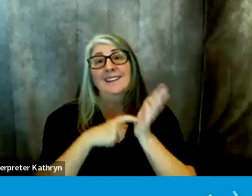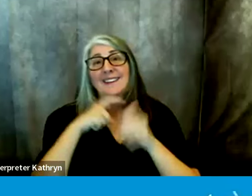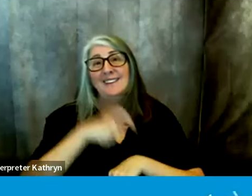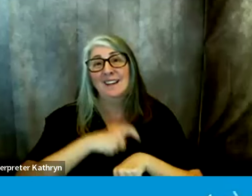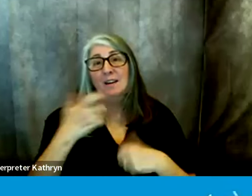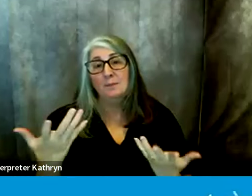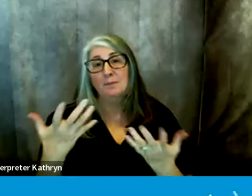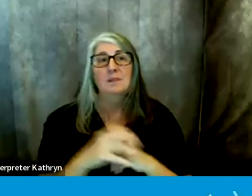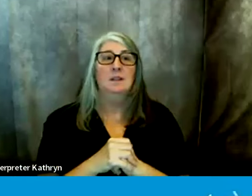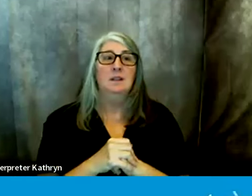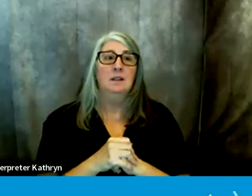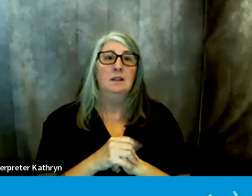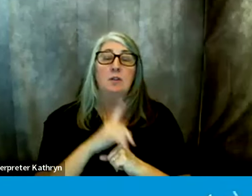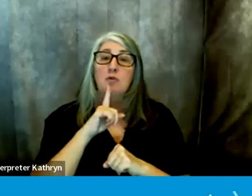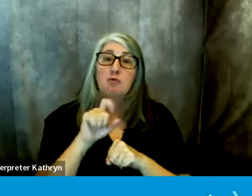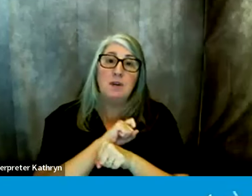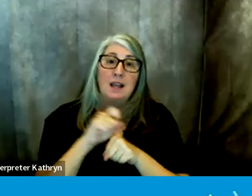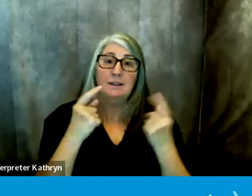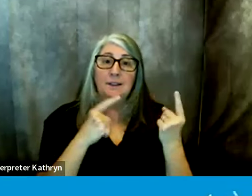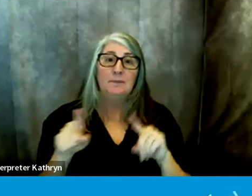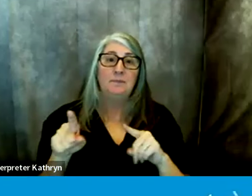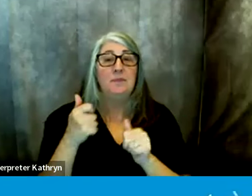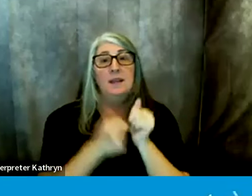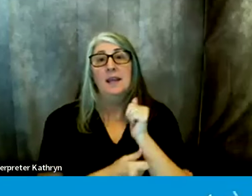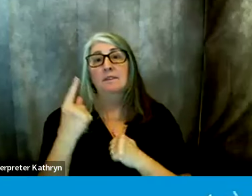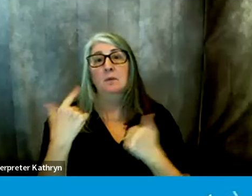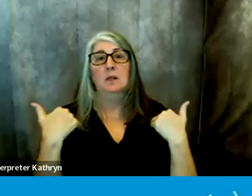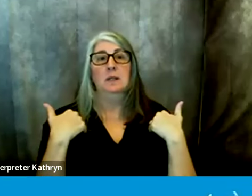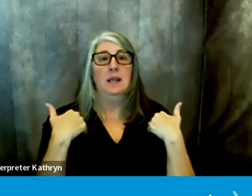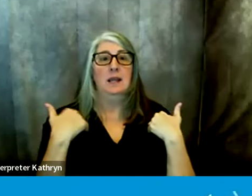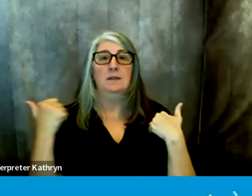The reality is, everybody has their own way of doing things.